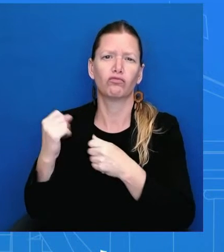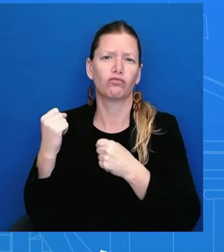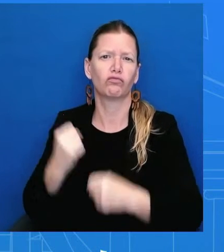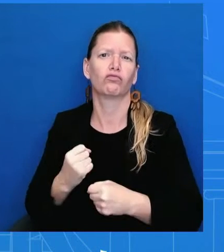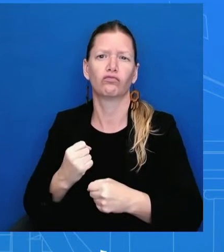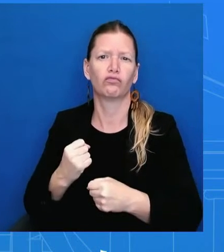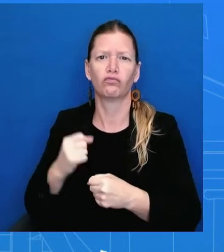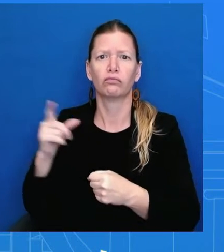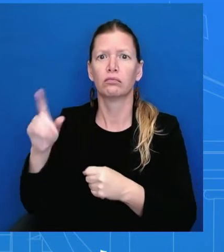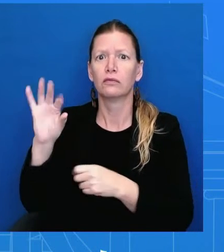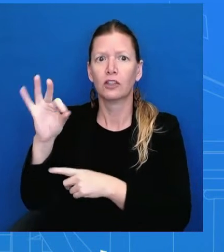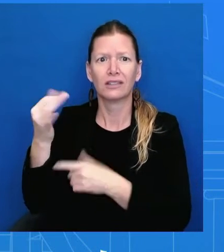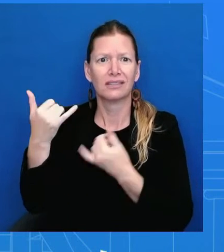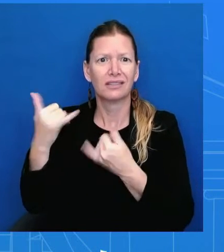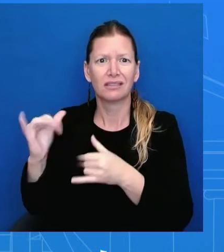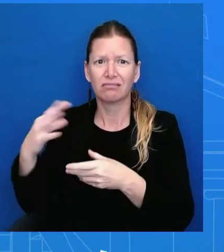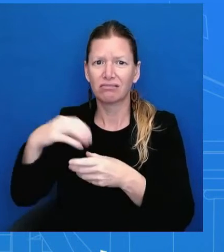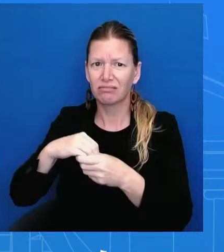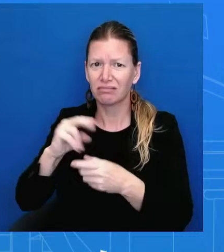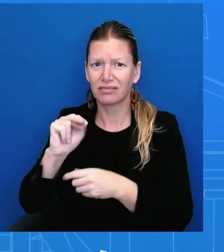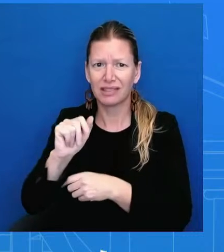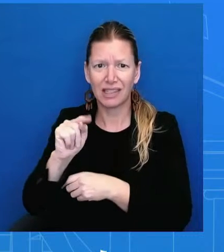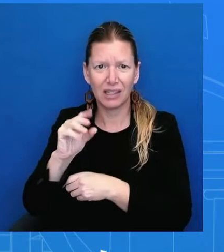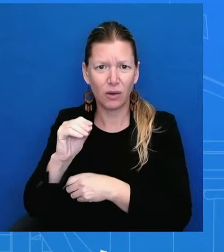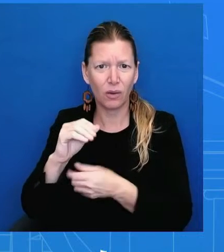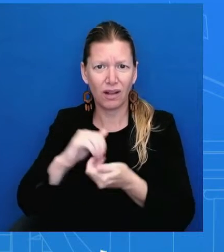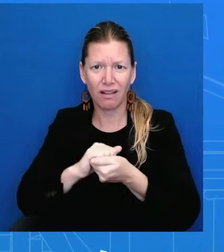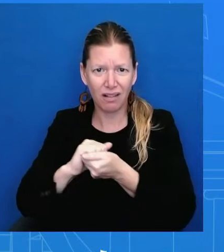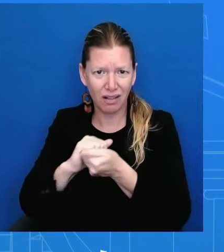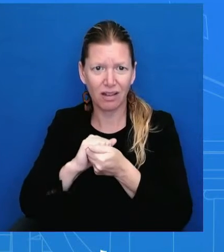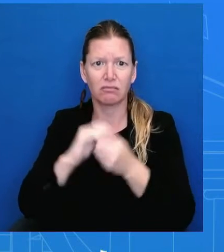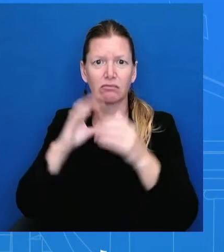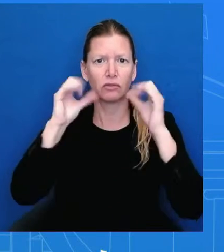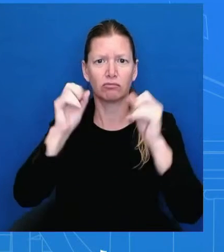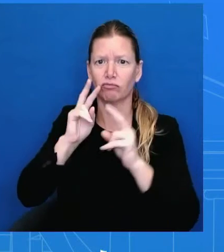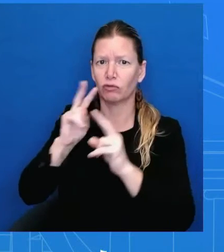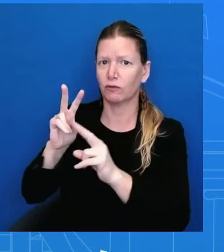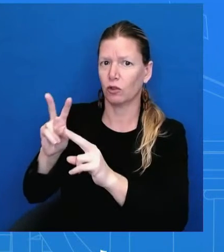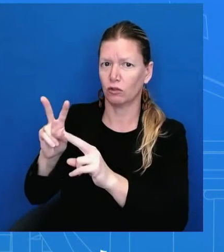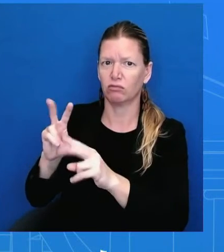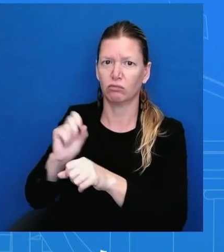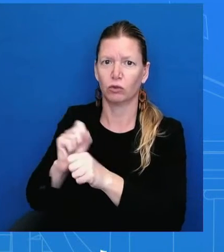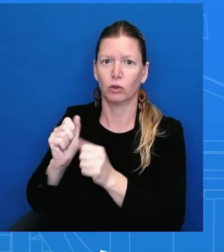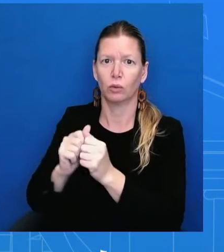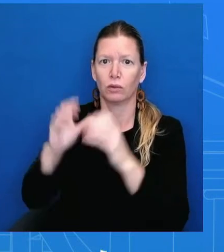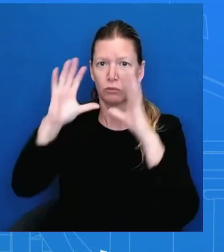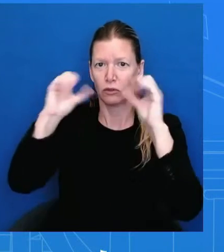with President Macron and the entire team. Ms. Jean-Pierre: All right. Last question. Go ahead. The Press: Thank you, Karine. Thank you, Admiral. I was just wondering, with the renewed spotlight